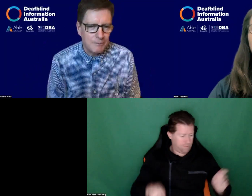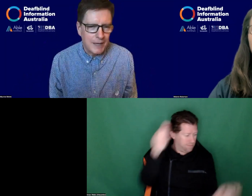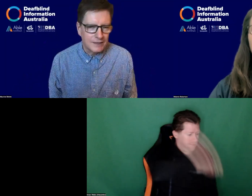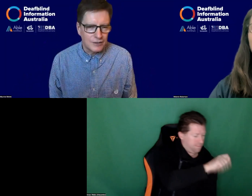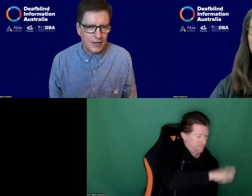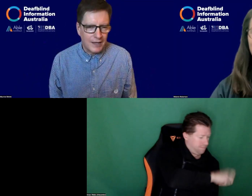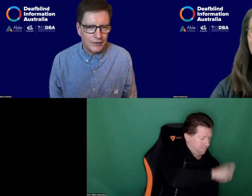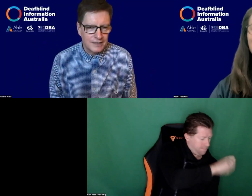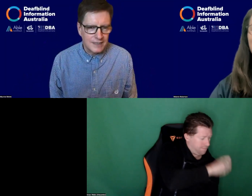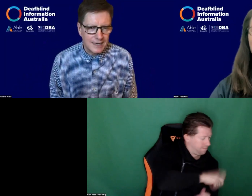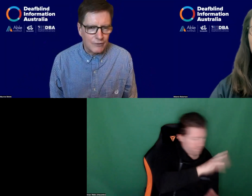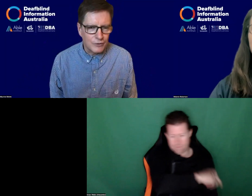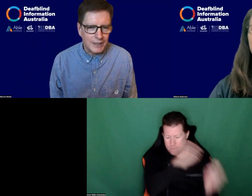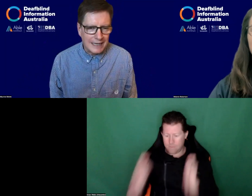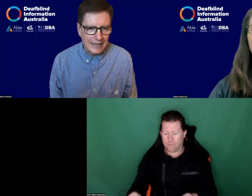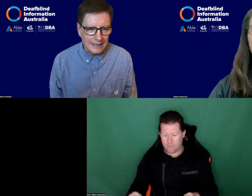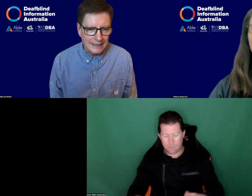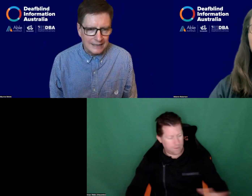back to the child and says, now do it again.